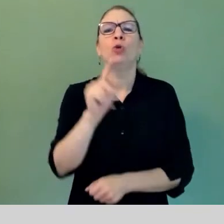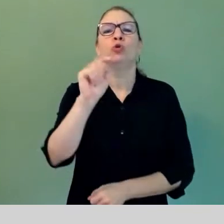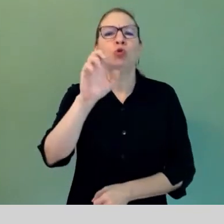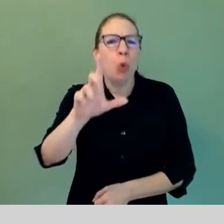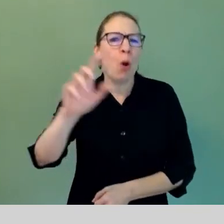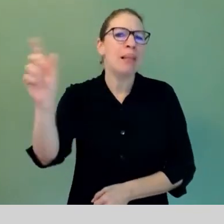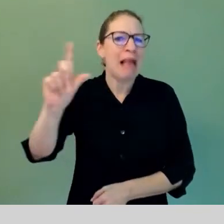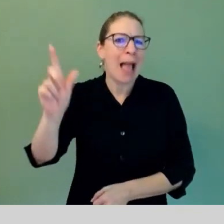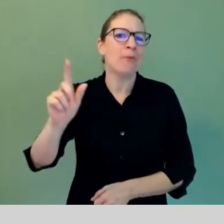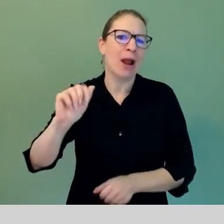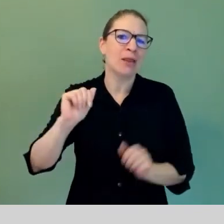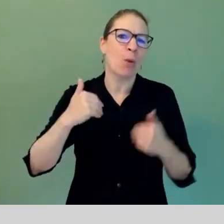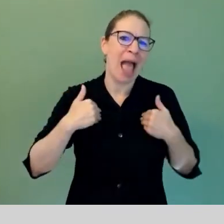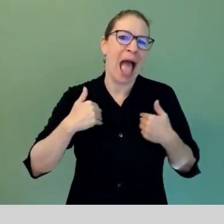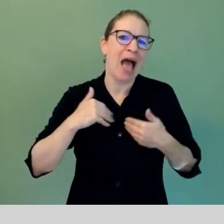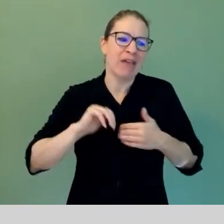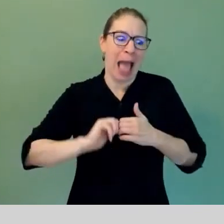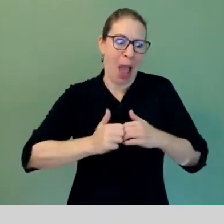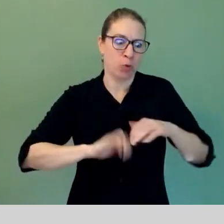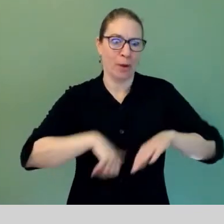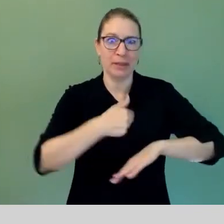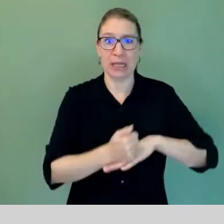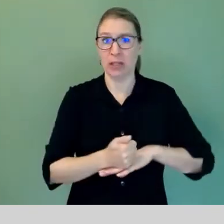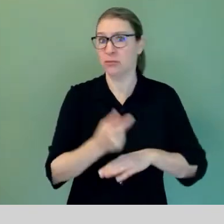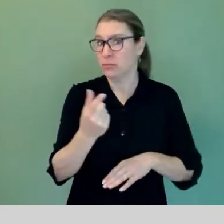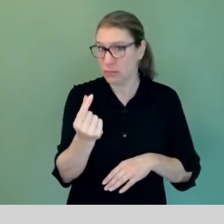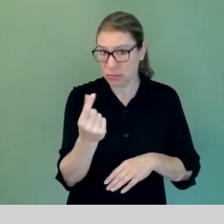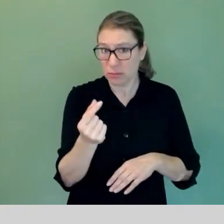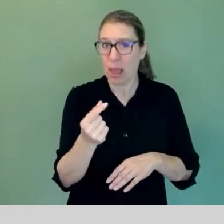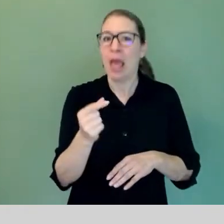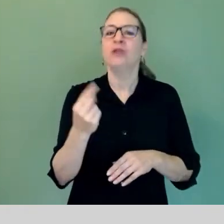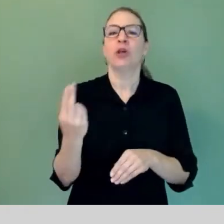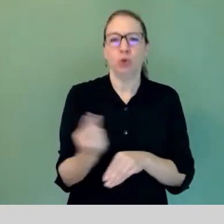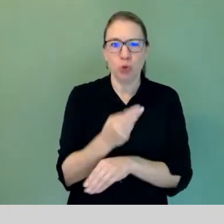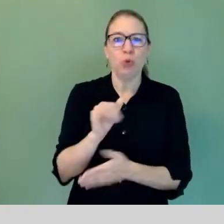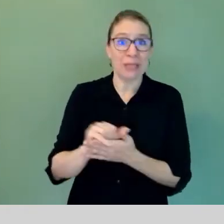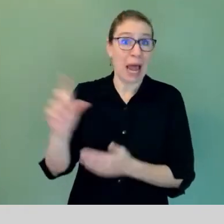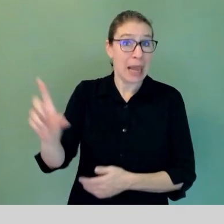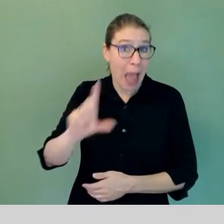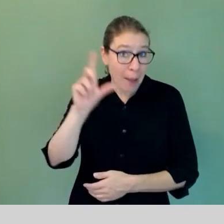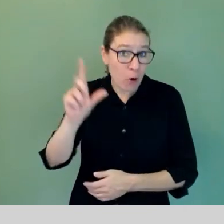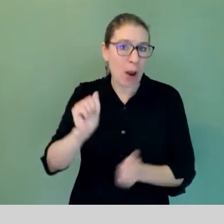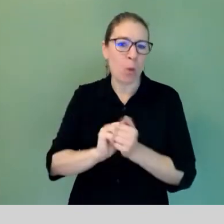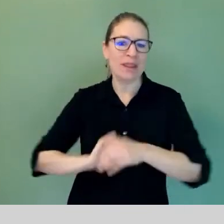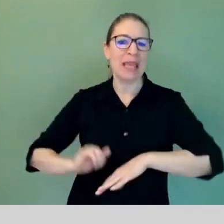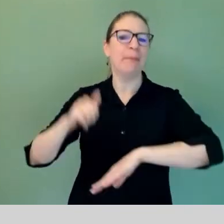libraries that actually contain the implementation. So all you need to do is just use the library